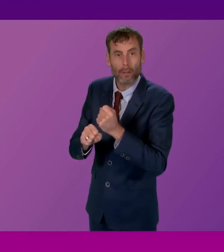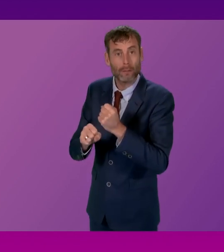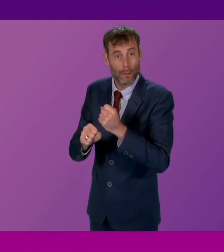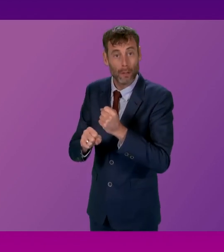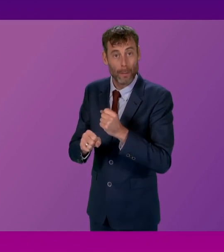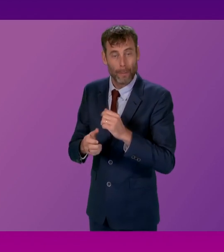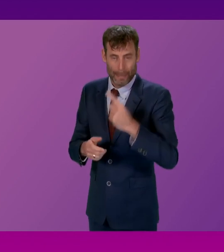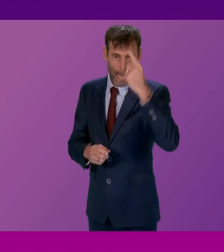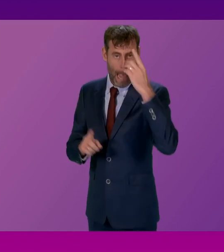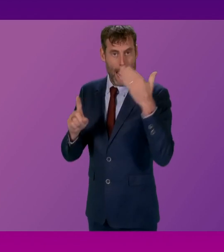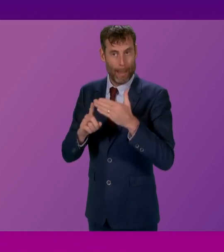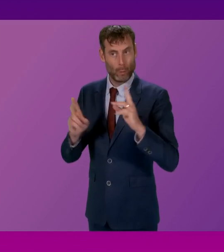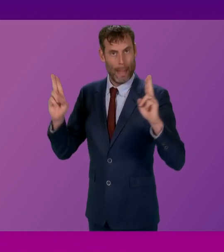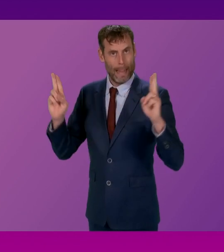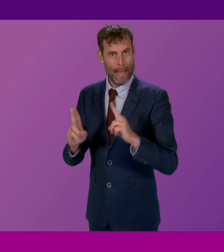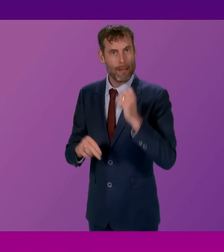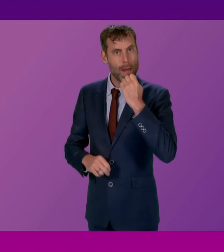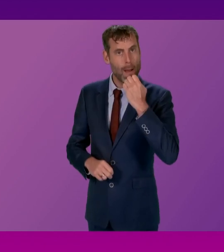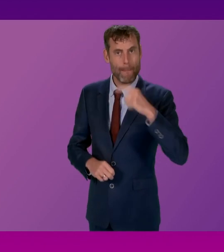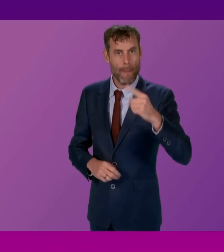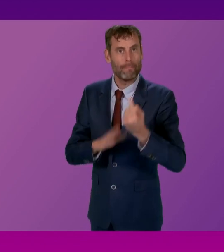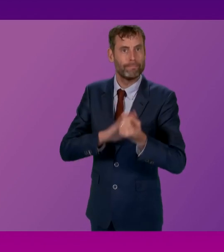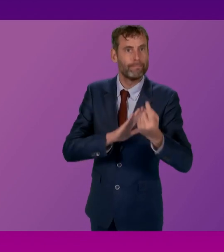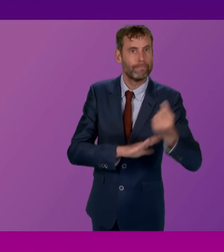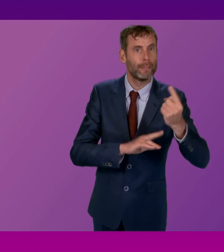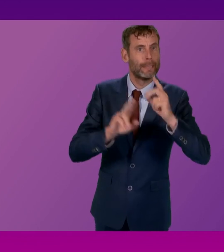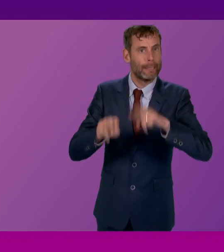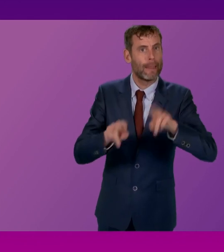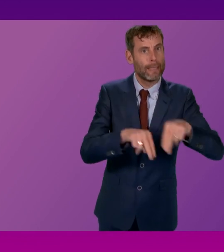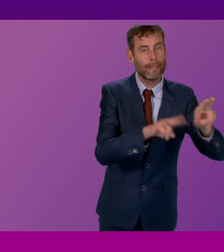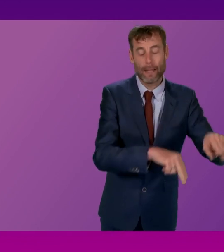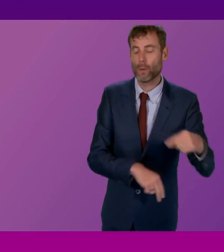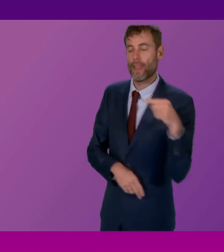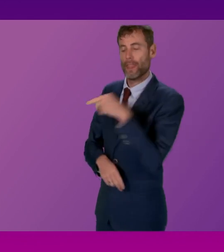I am very pleased that access to naloxone is being expanded to community pharmacies